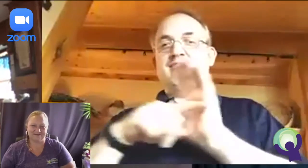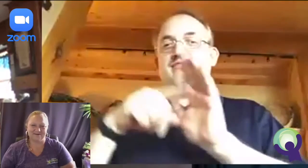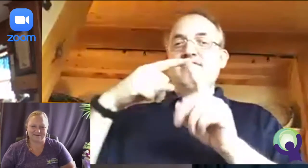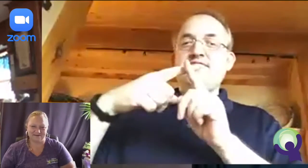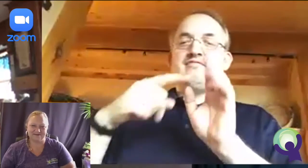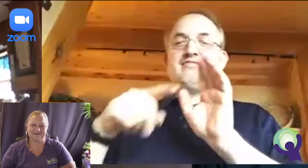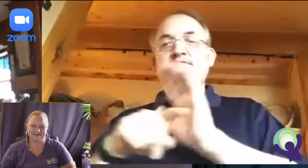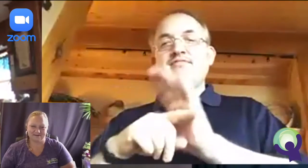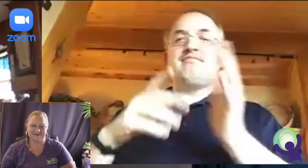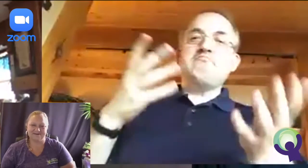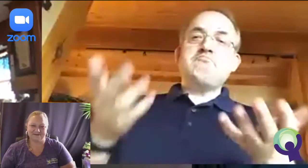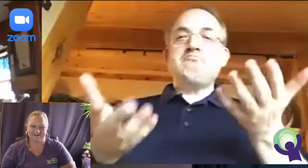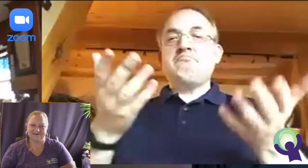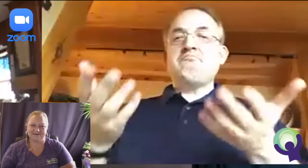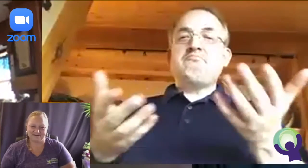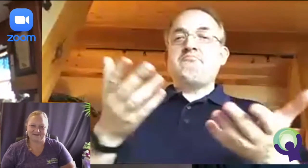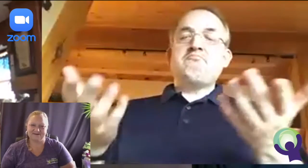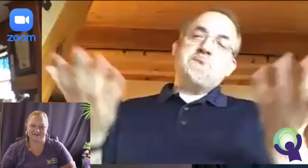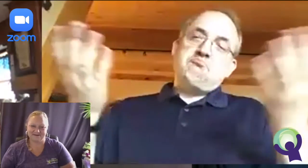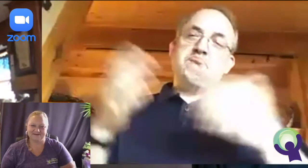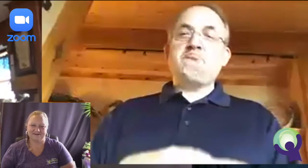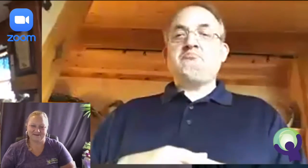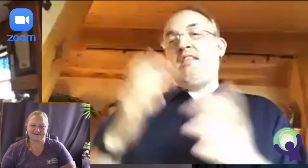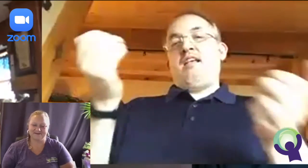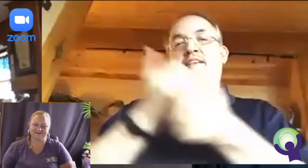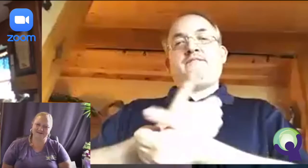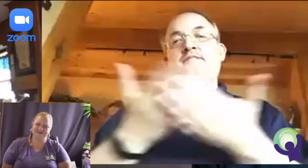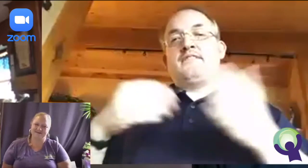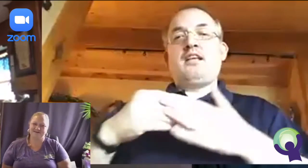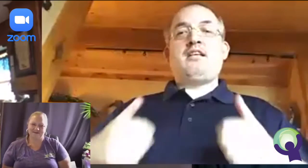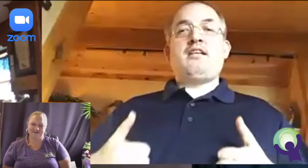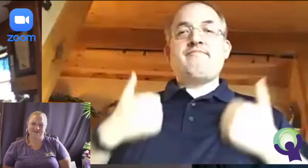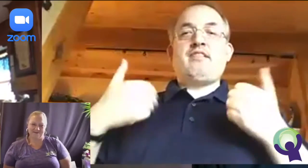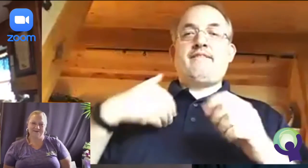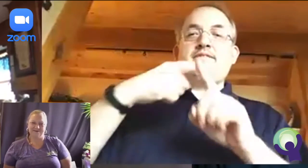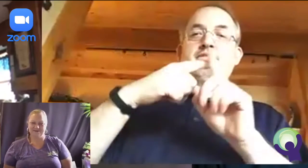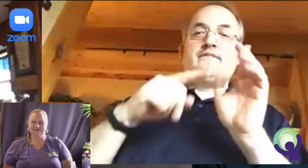depend on my friends to take me places or figure out a way to get somewhere. I just go. I love